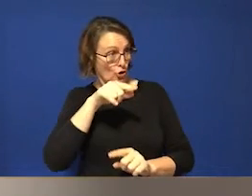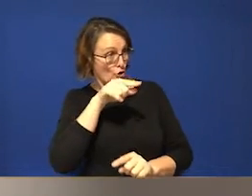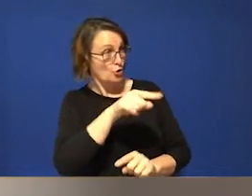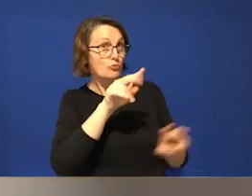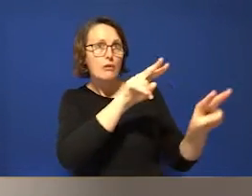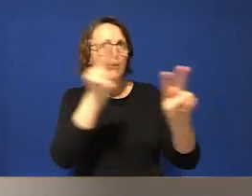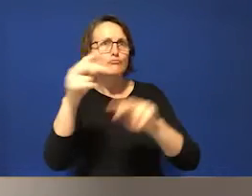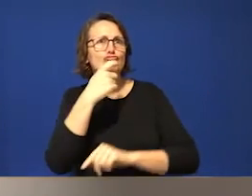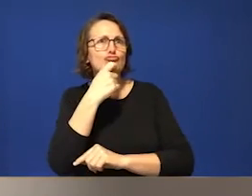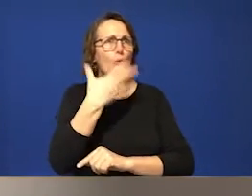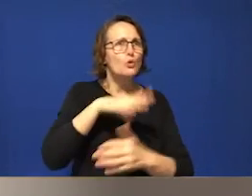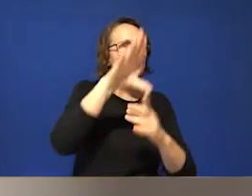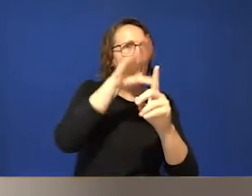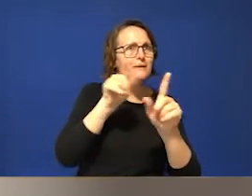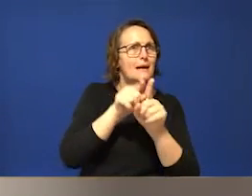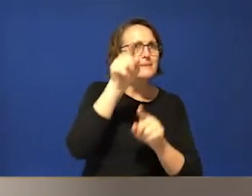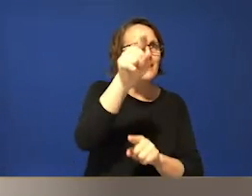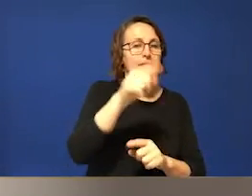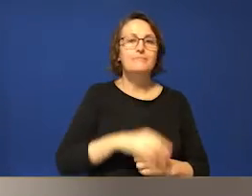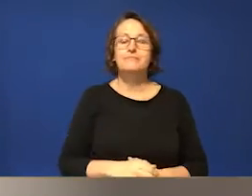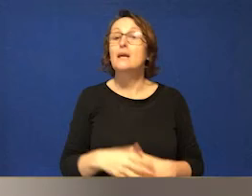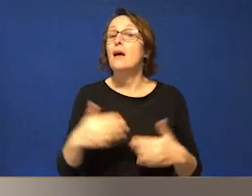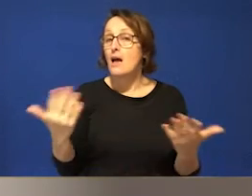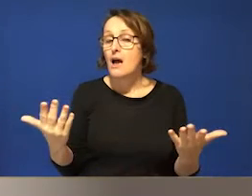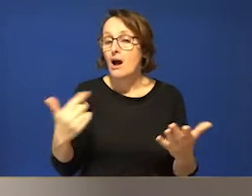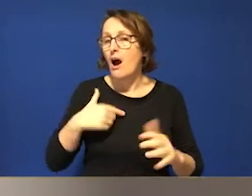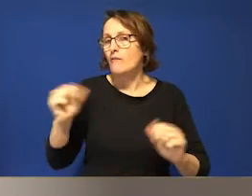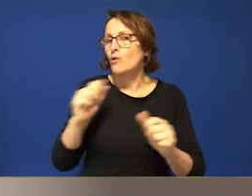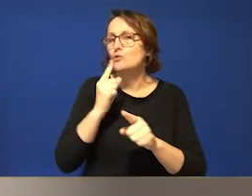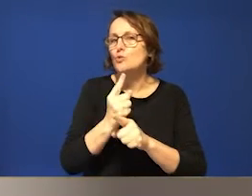the St. Patrick's cathedral building,